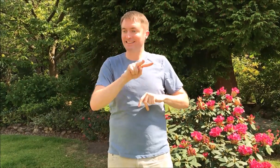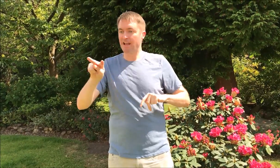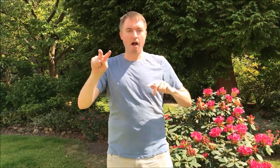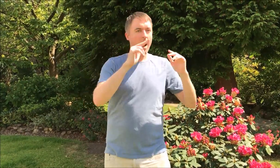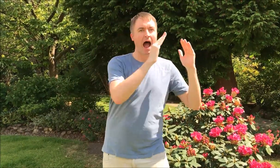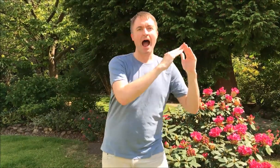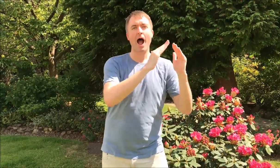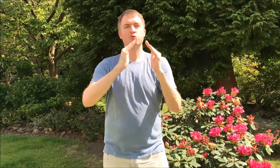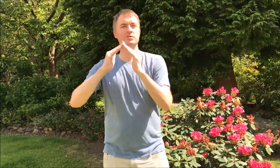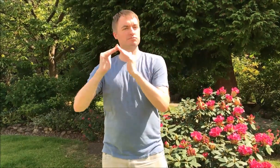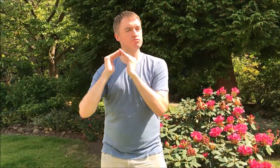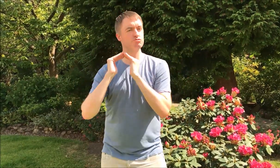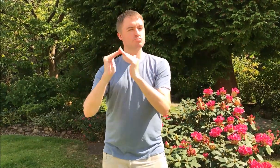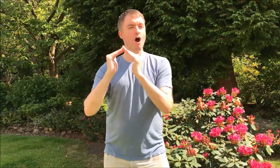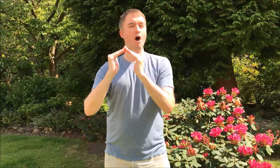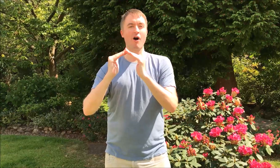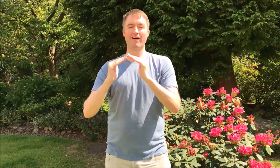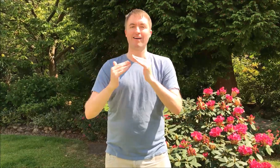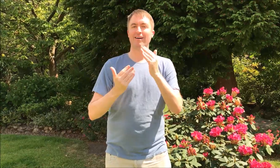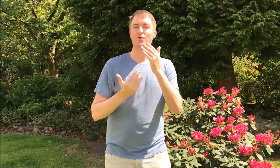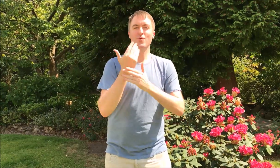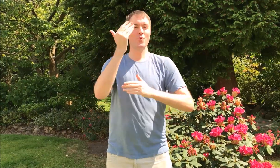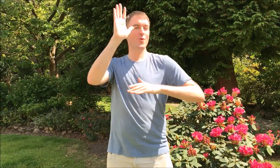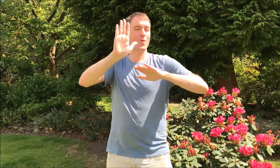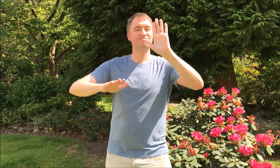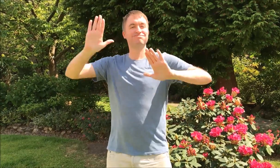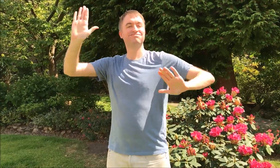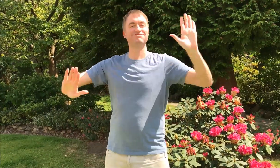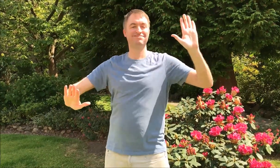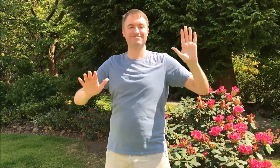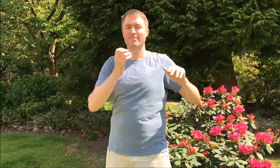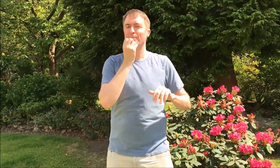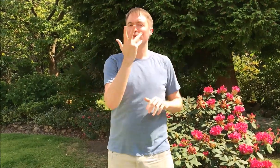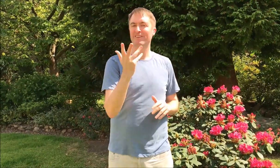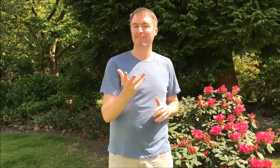I saw houses, strong and shining with new paint.